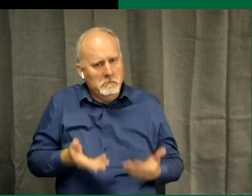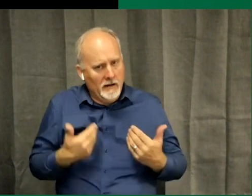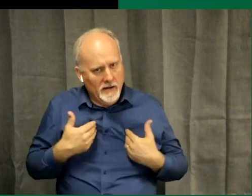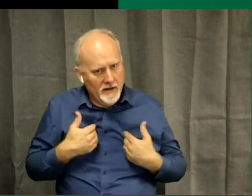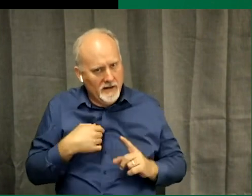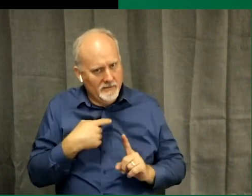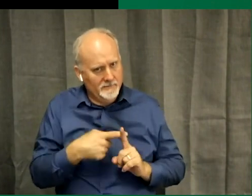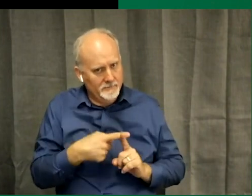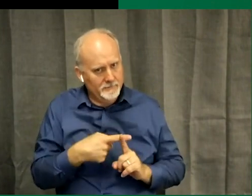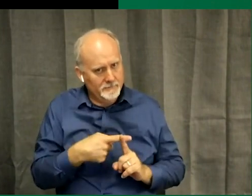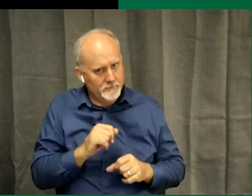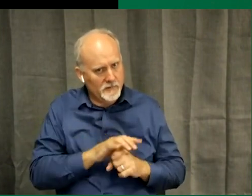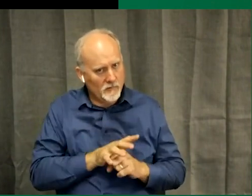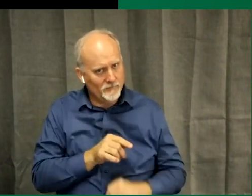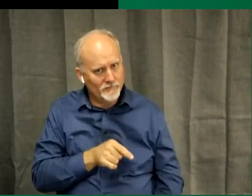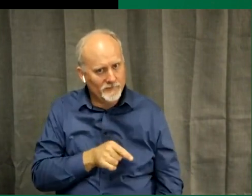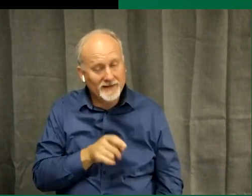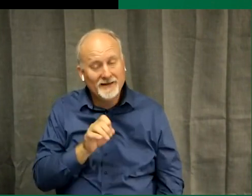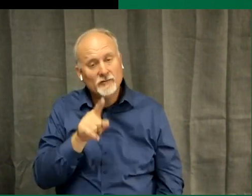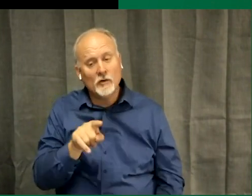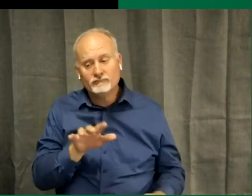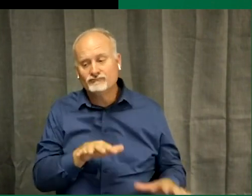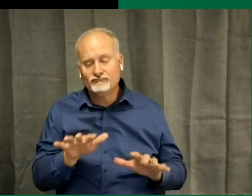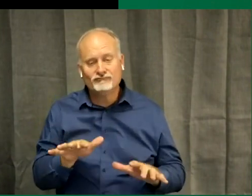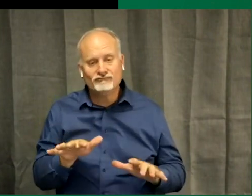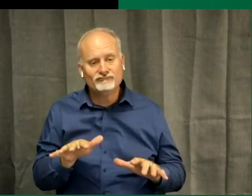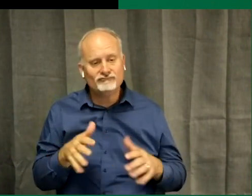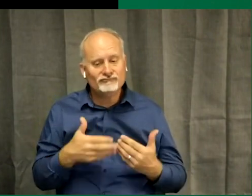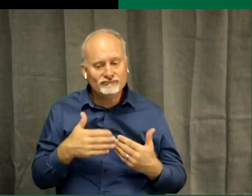and again if you start to get lacks with your social behaviors taking off the mask